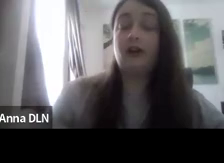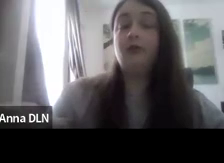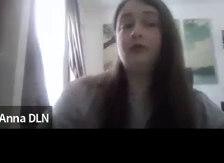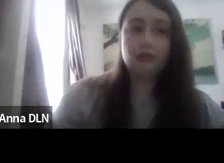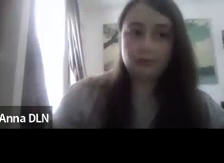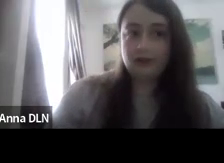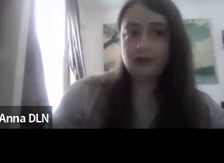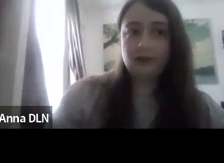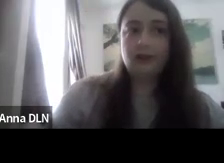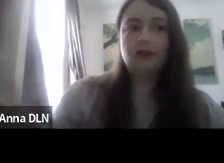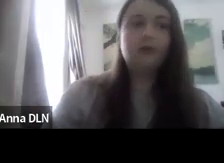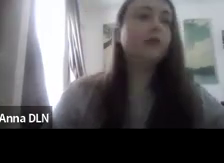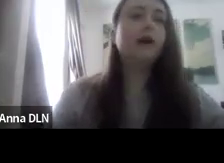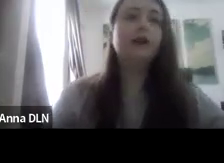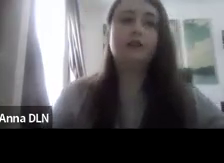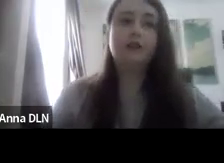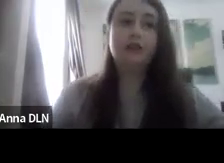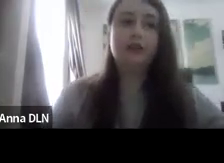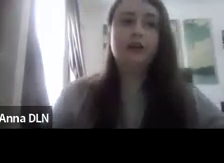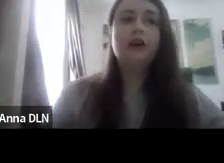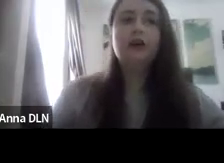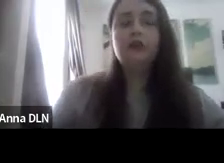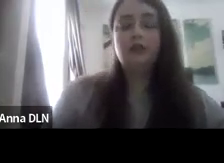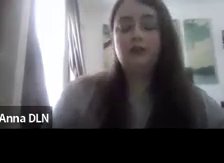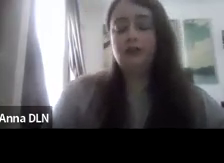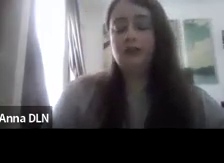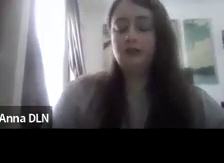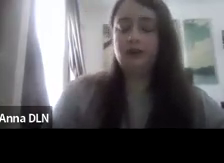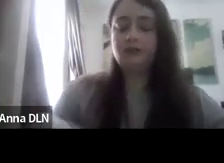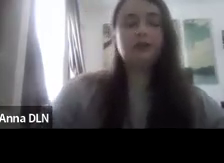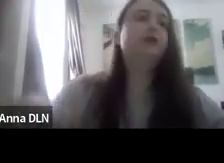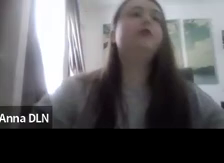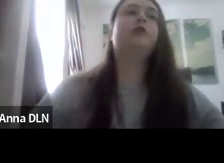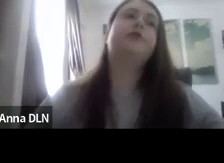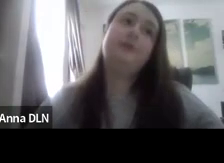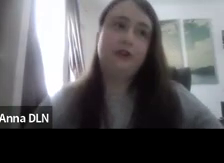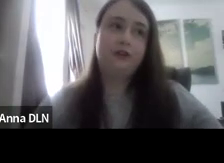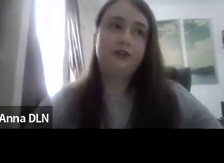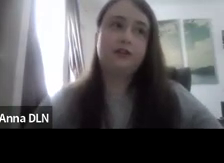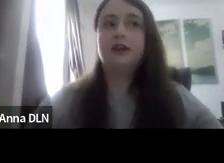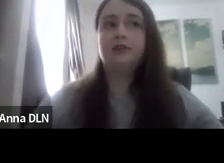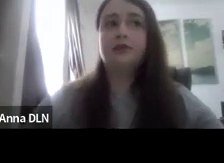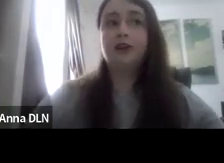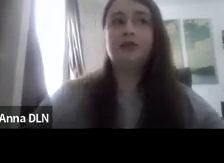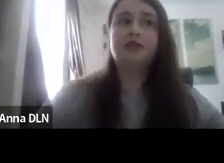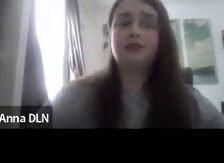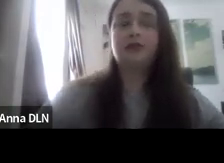I was told by the DSA providers that your university does have a duty if you're a recipient of DSA to provide you accessible